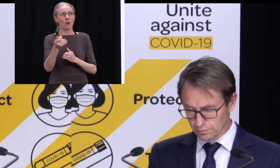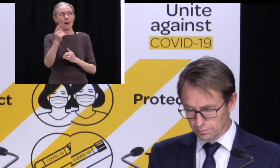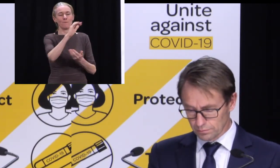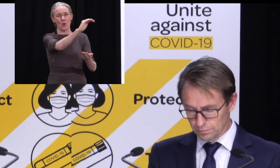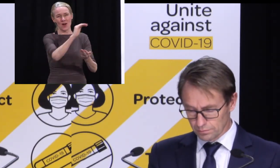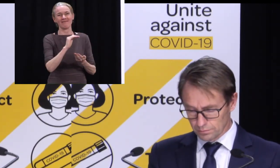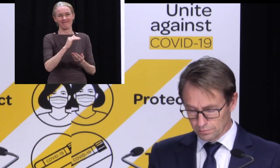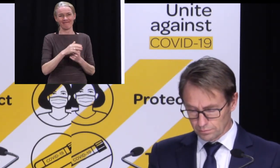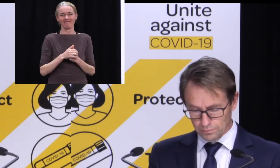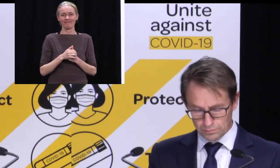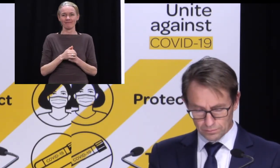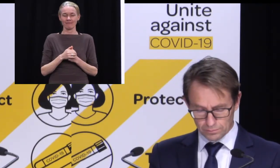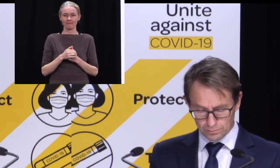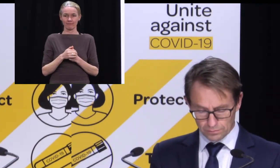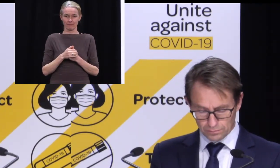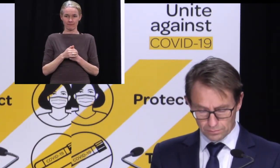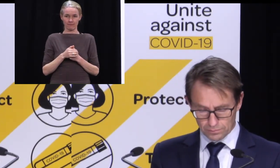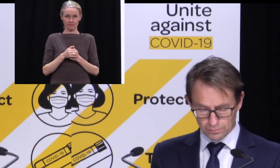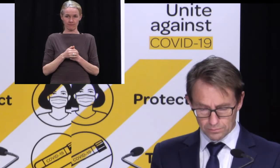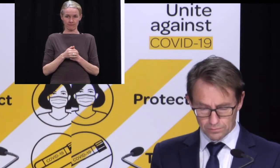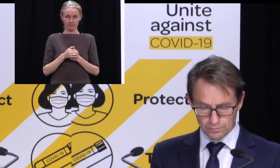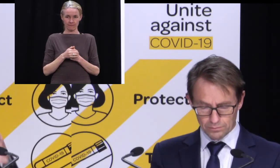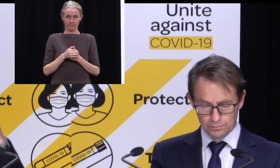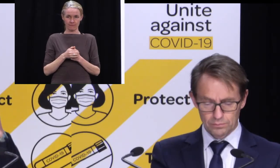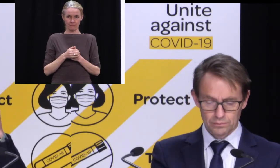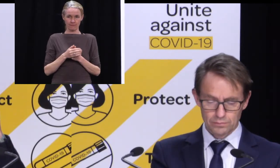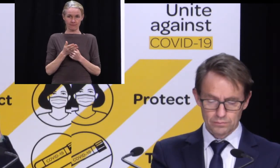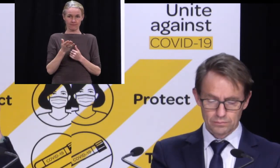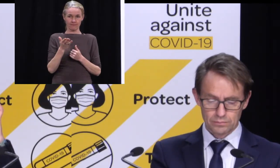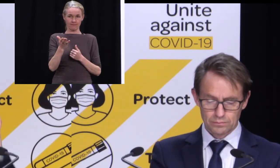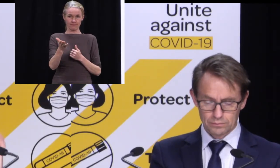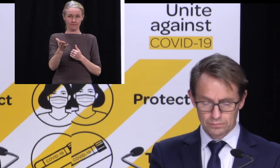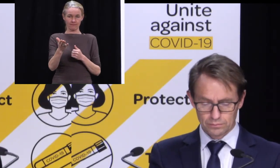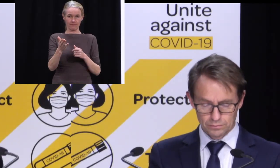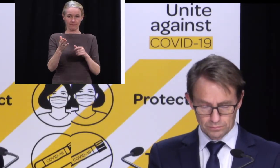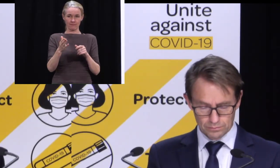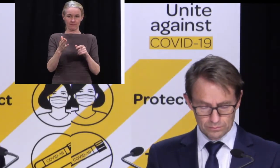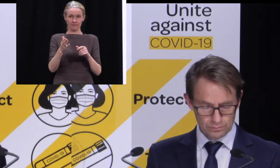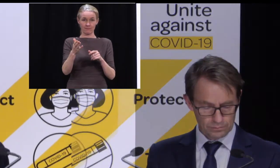really should only apply in the